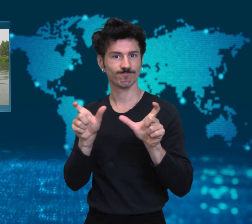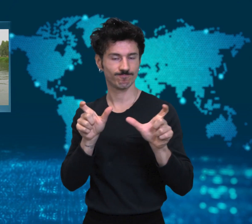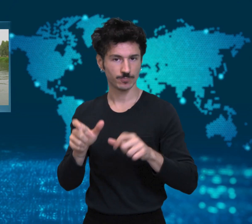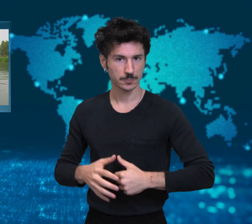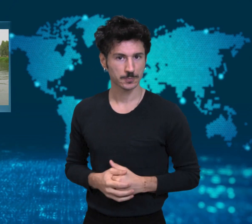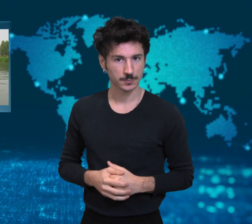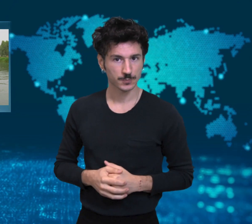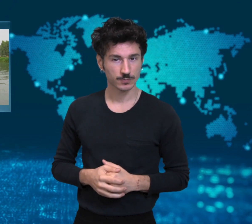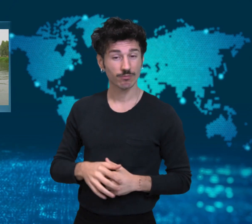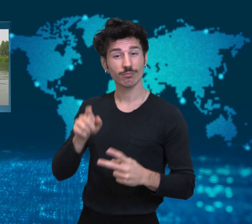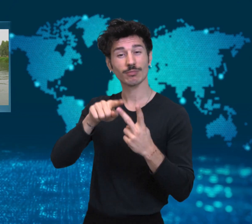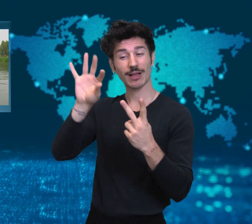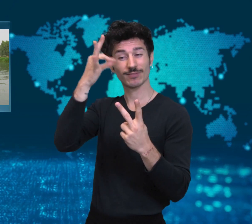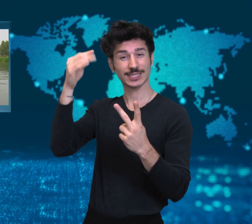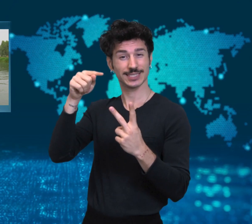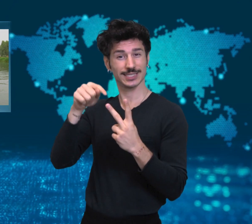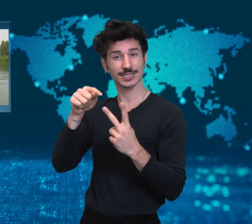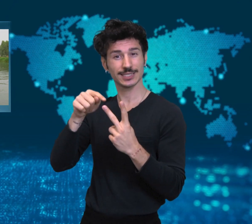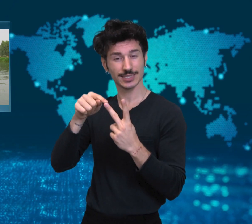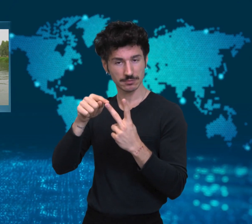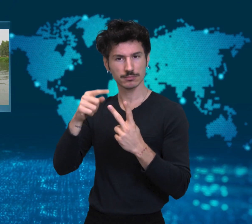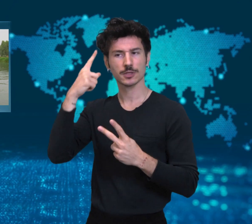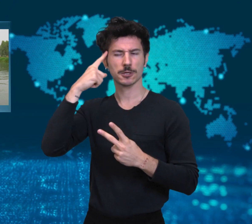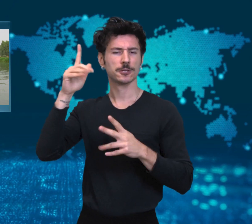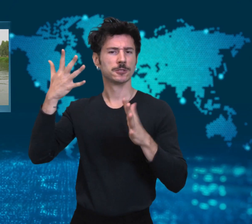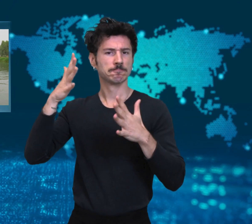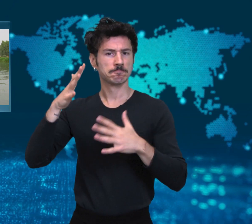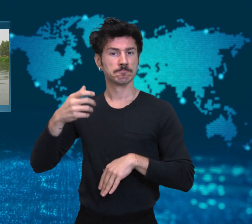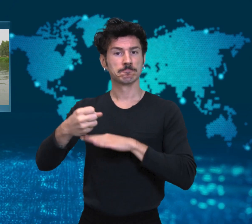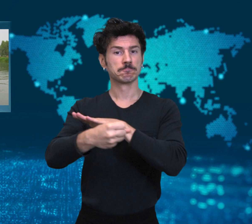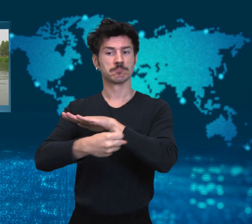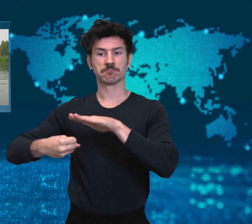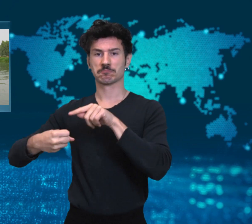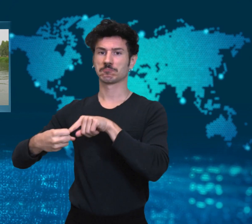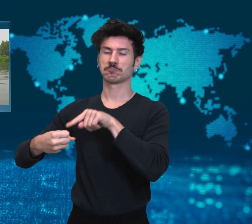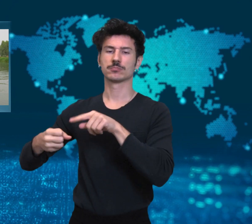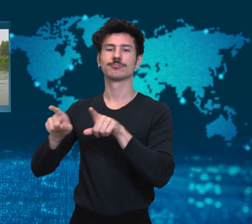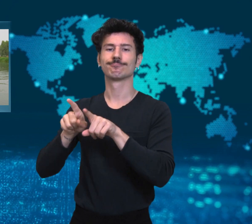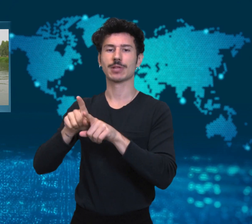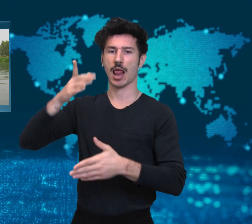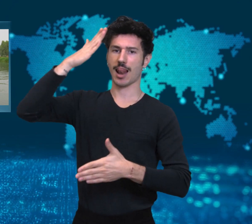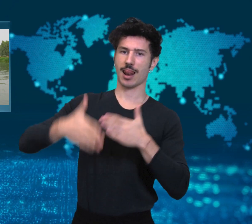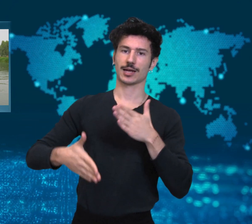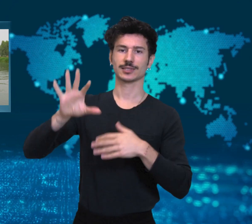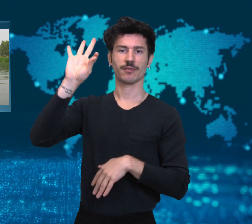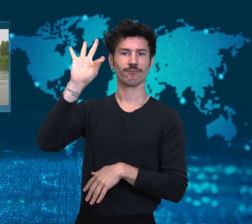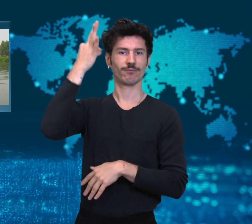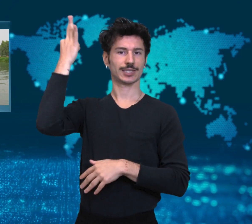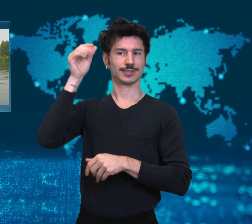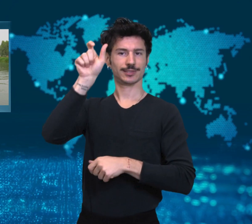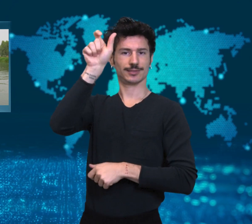Petronin is believed to be the last French citizen held hostage abroad,